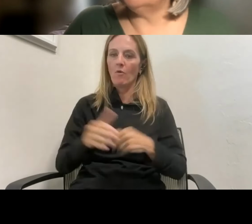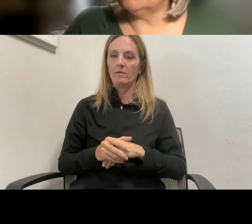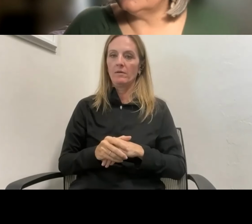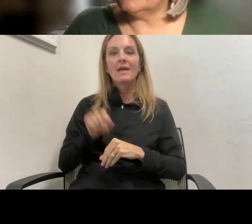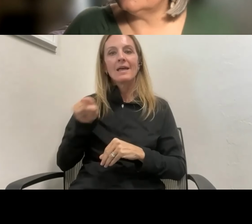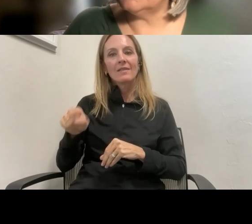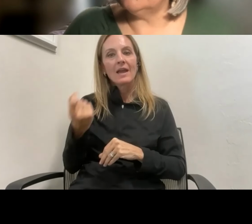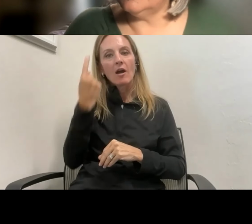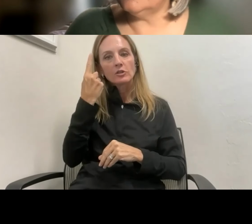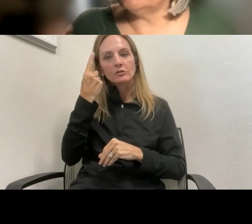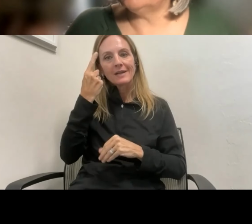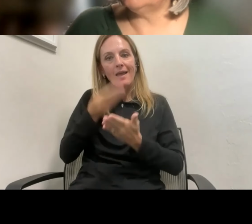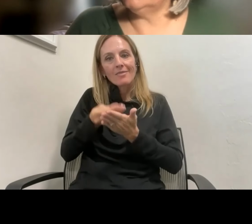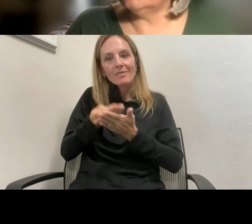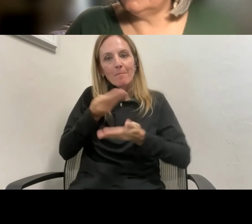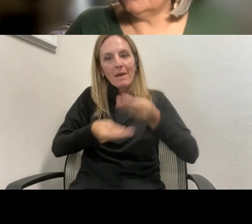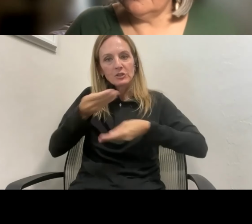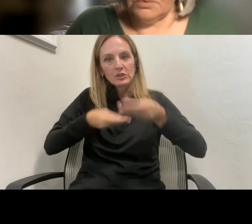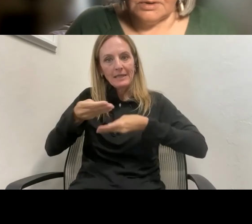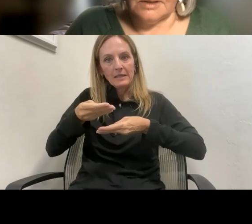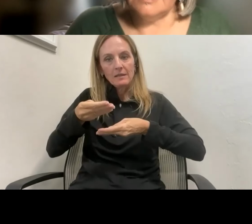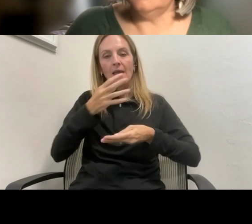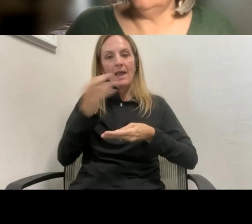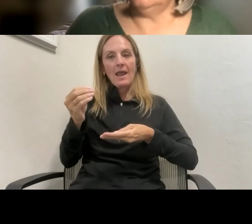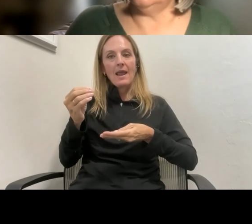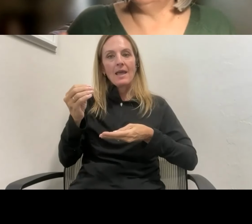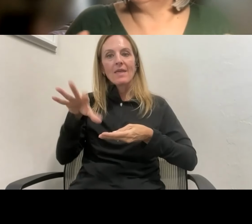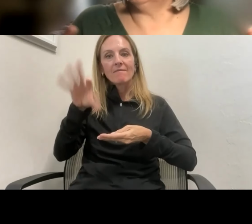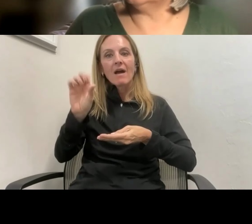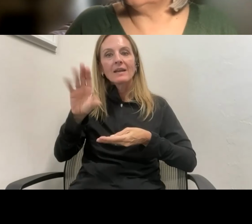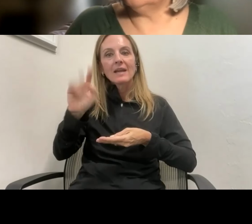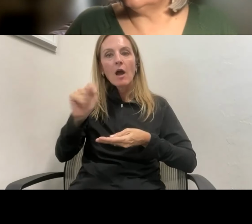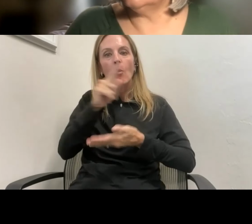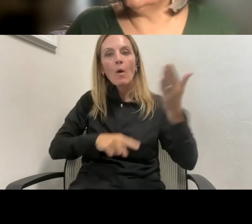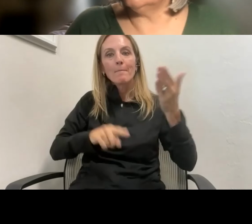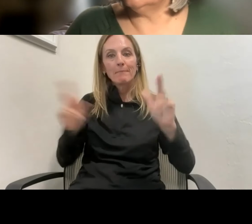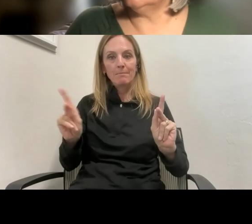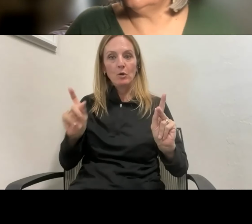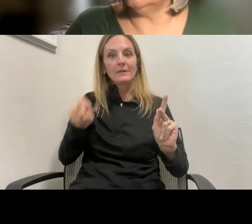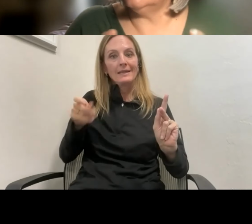process so your finance people need to be on board how are the local services linking